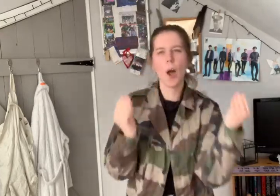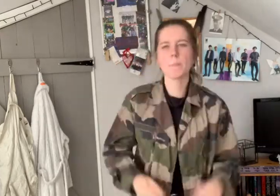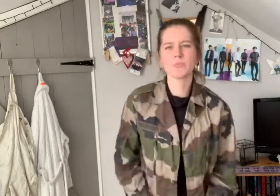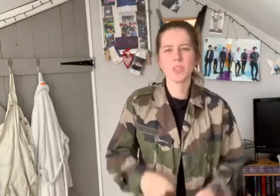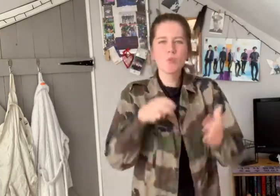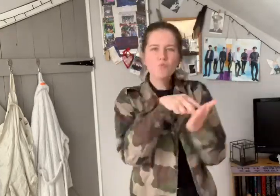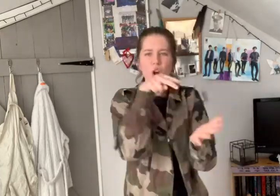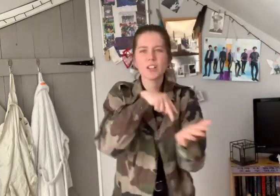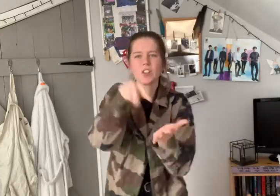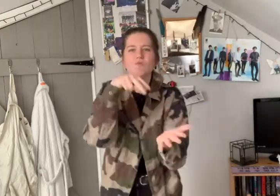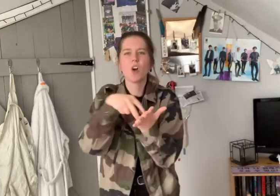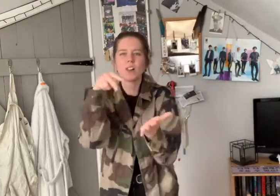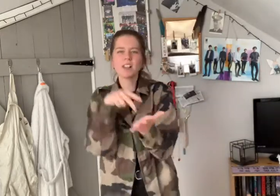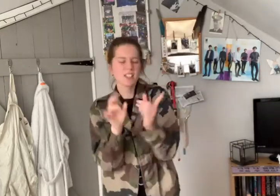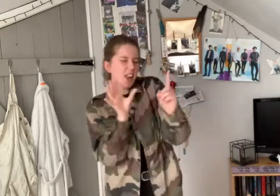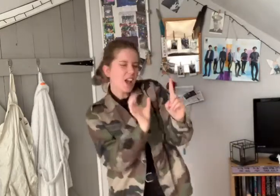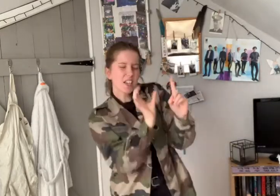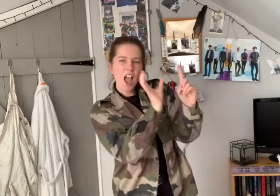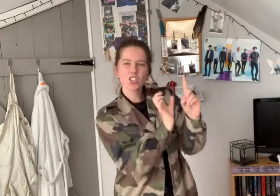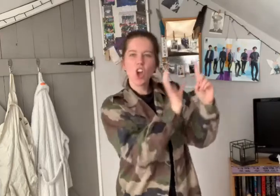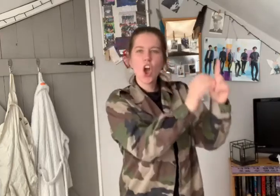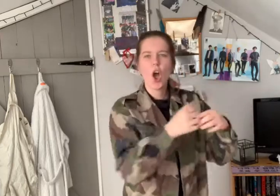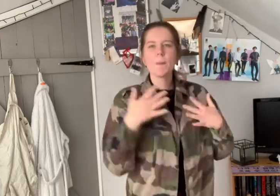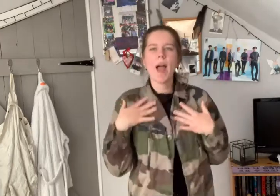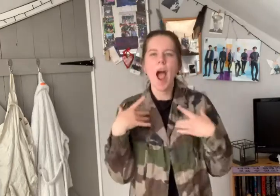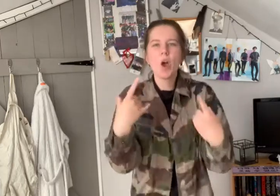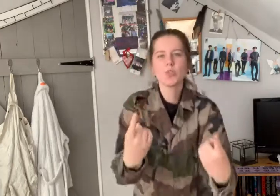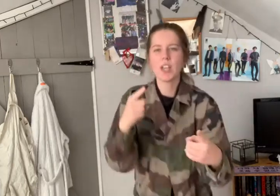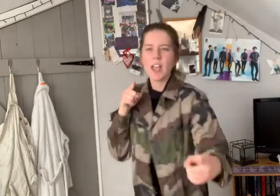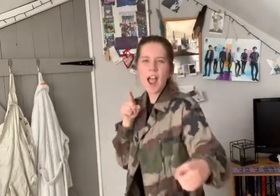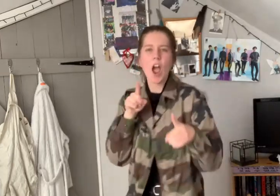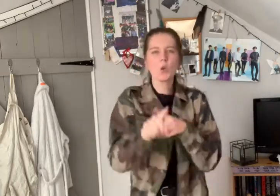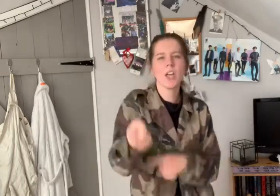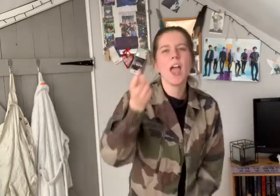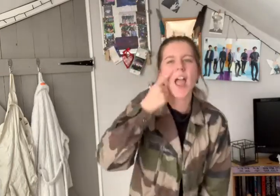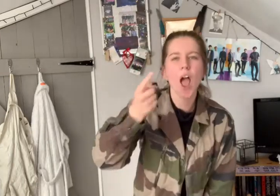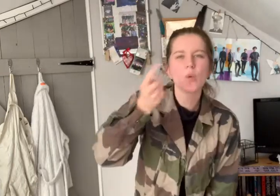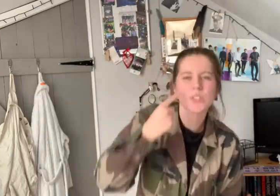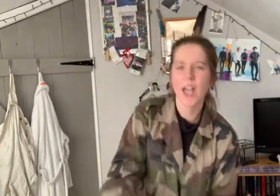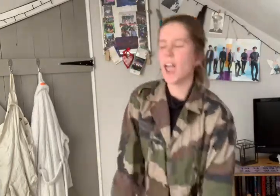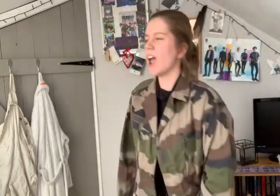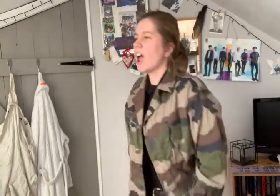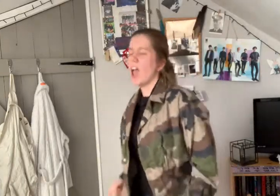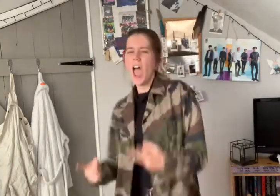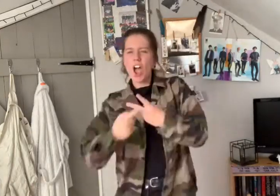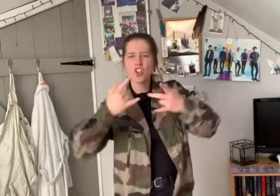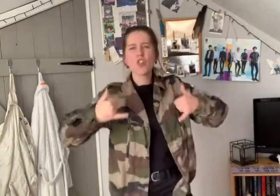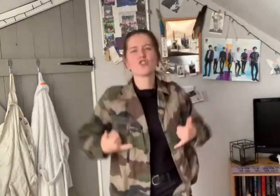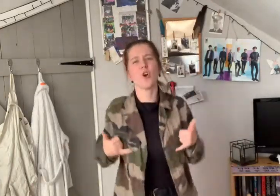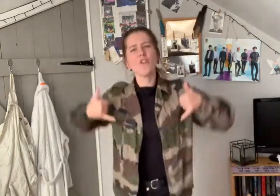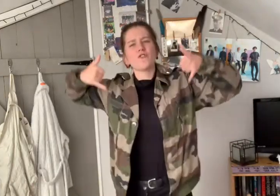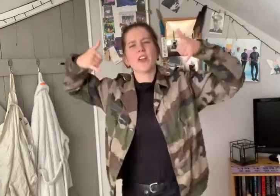Keep on runnin' and runnin' until I catch up HOW YOU DARE Another trophy